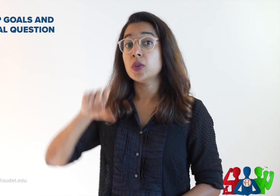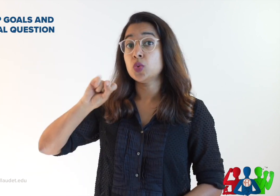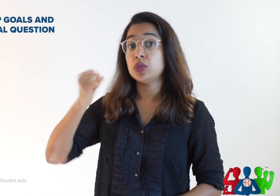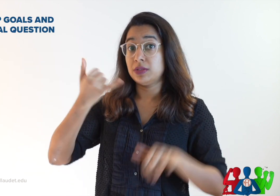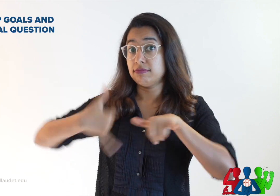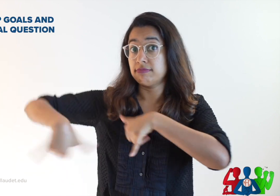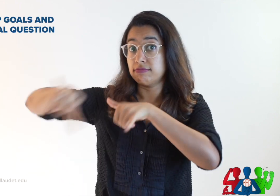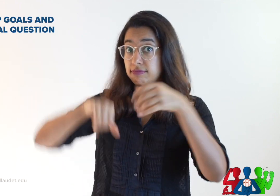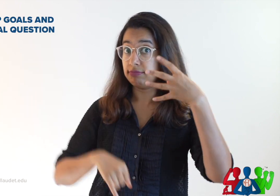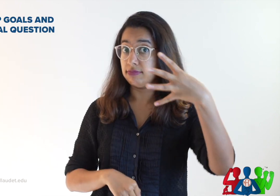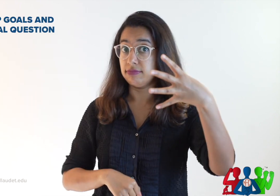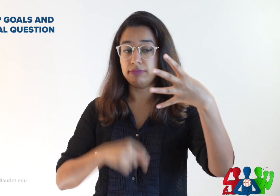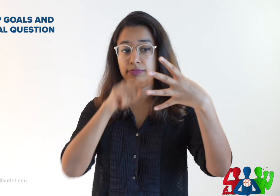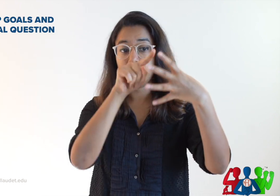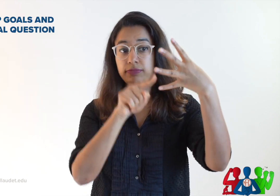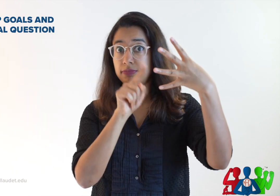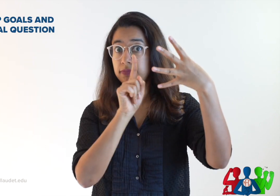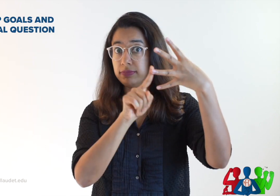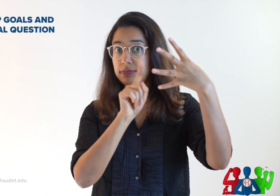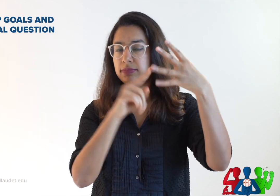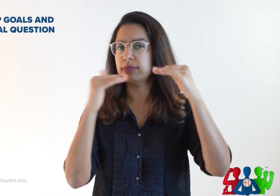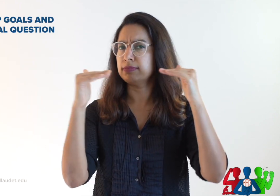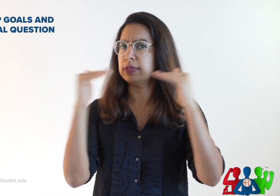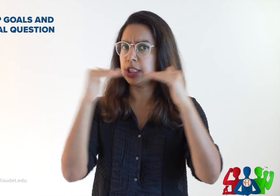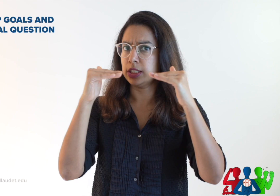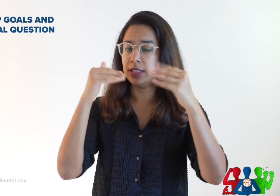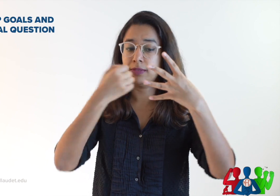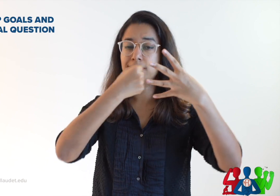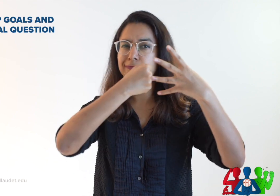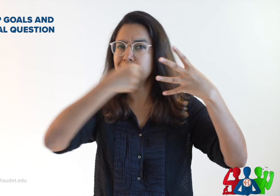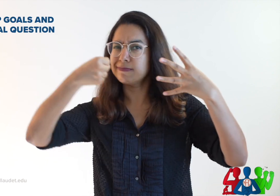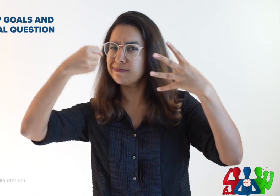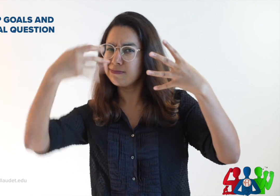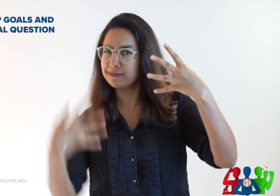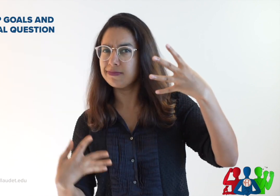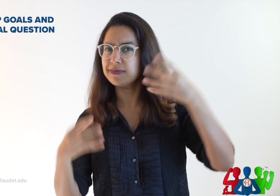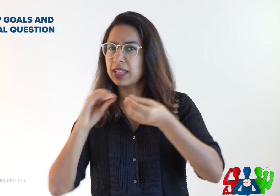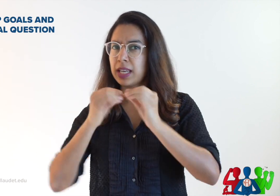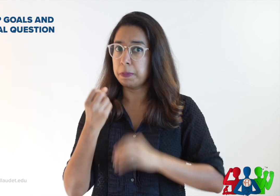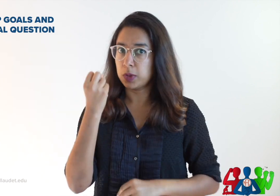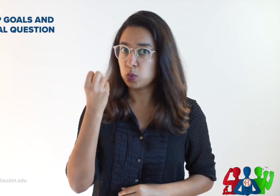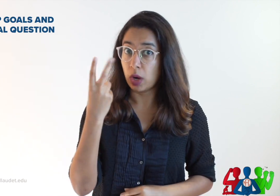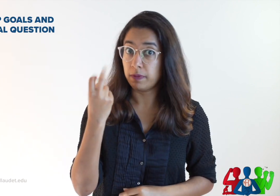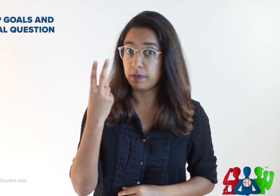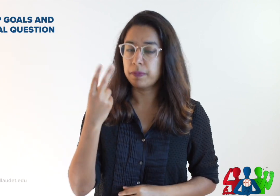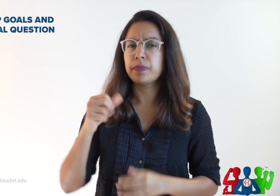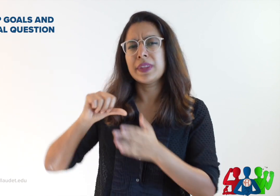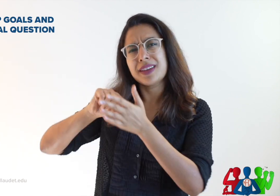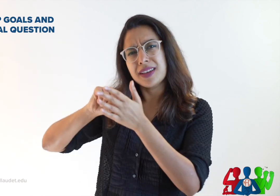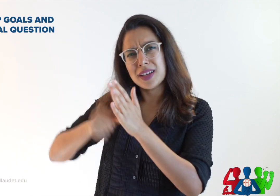You can develop goals and an essential question for these standards and especially in a justice unit.